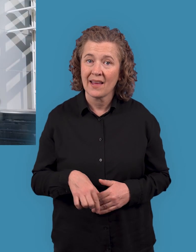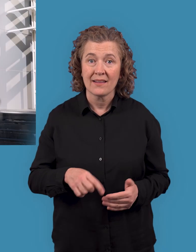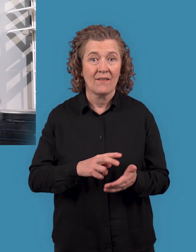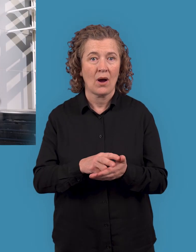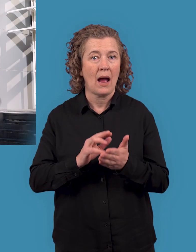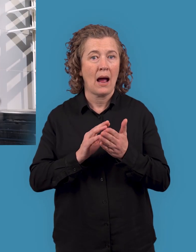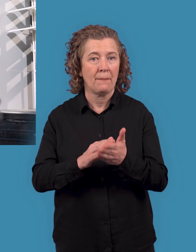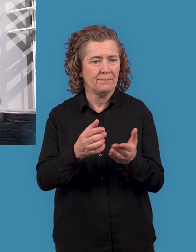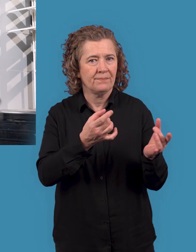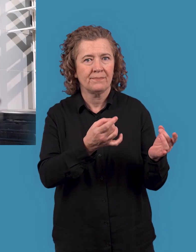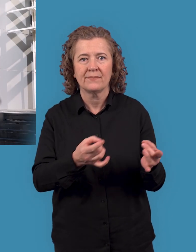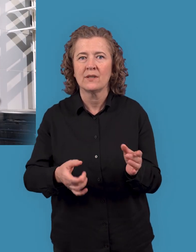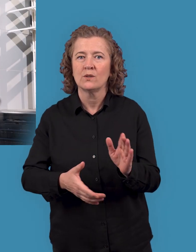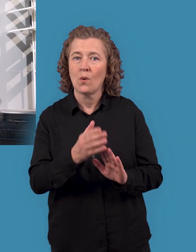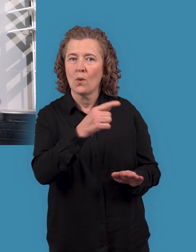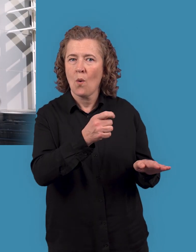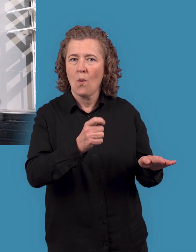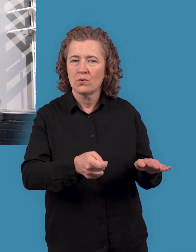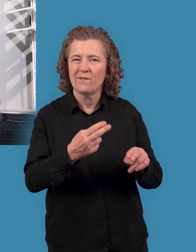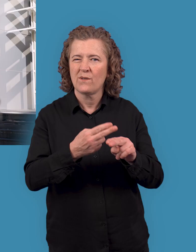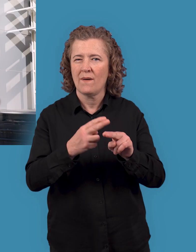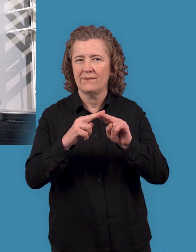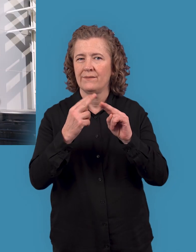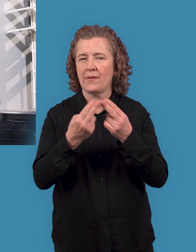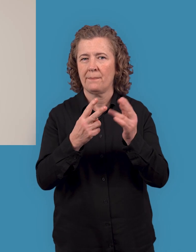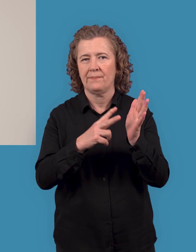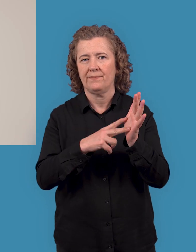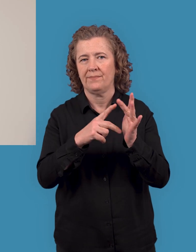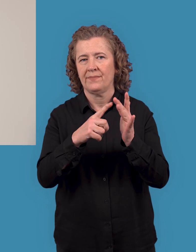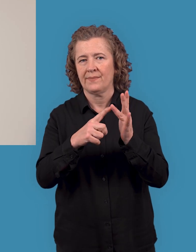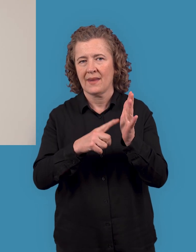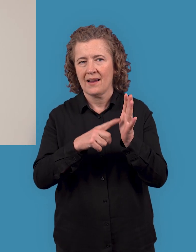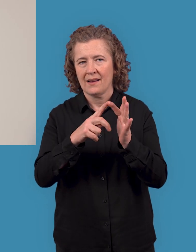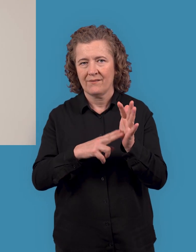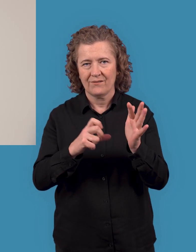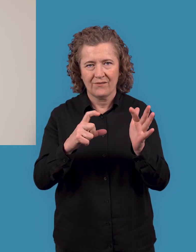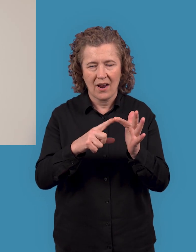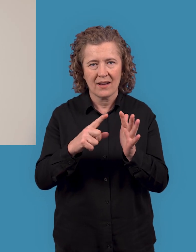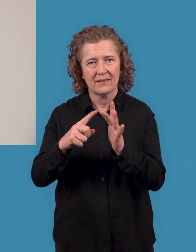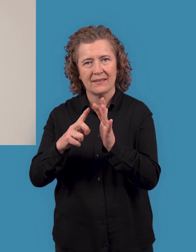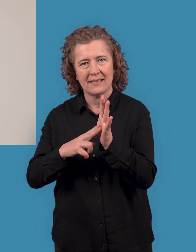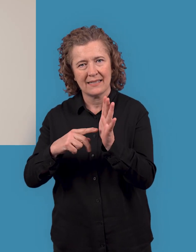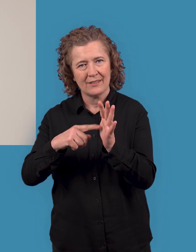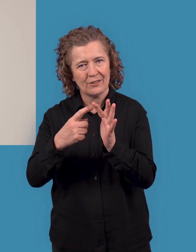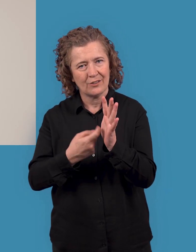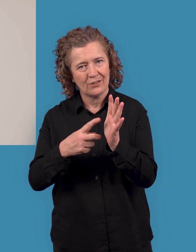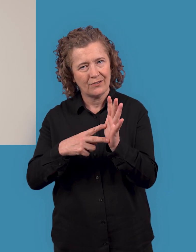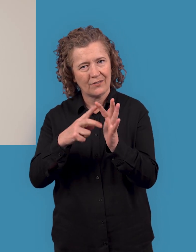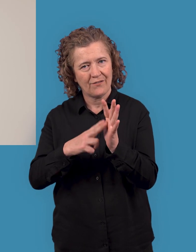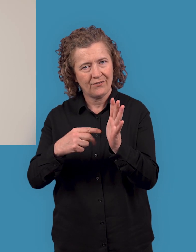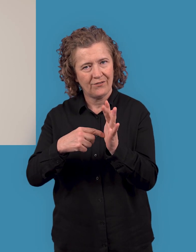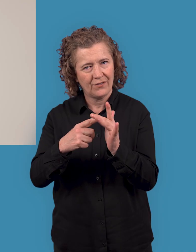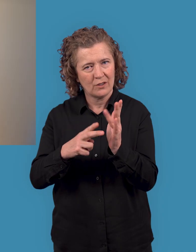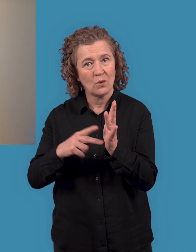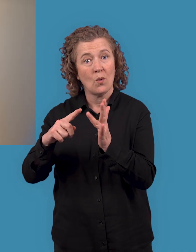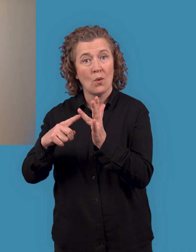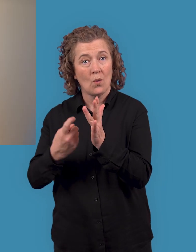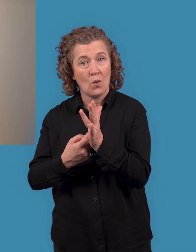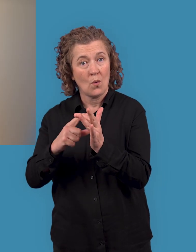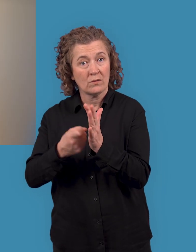This video is to help you get ready to go to court for a family violence intervention order.